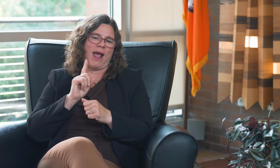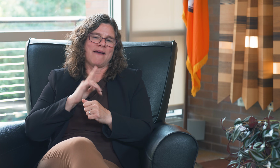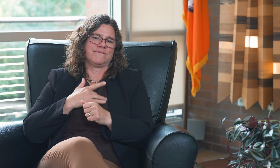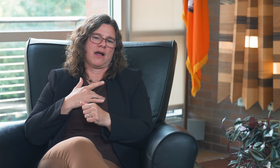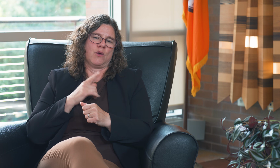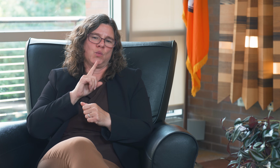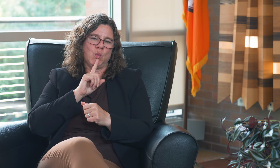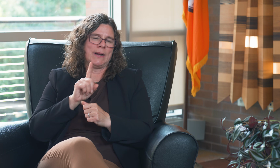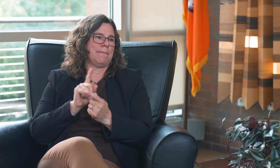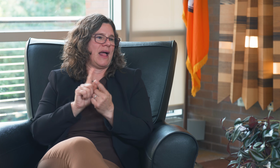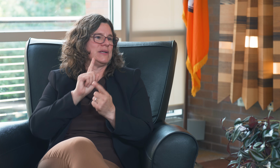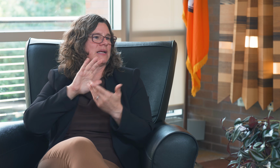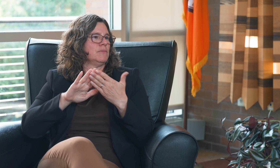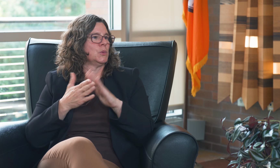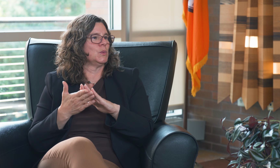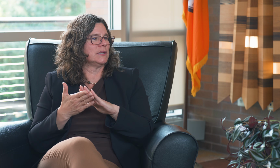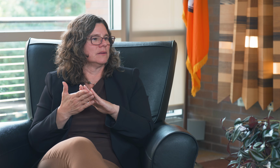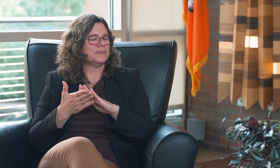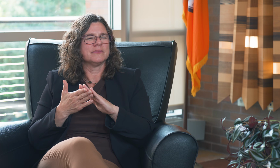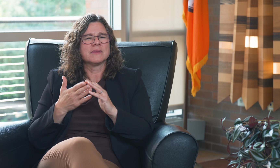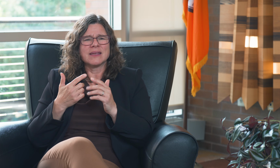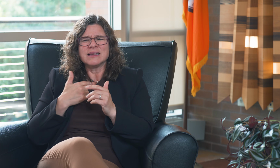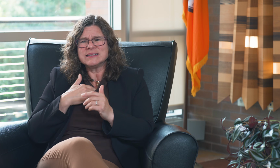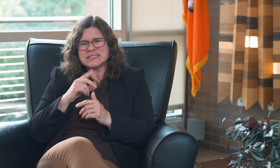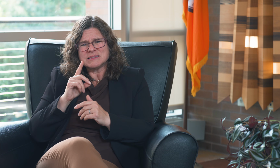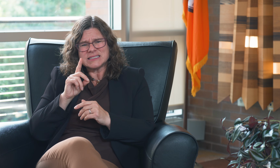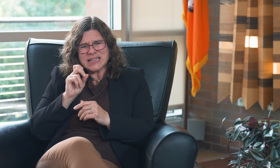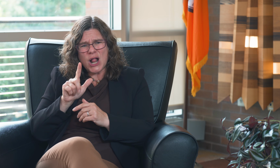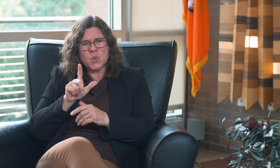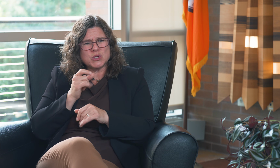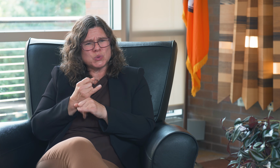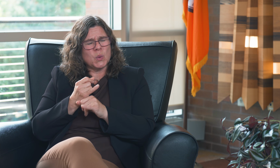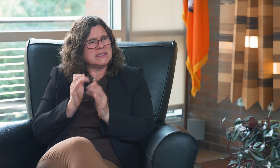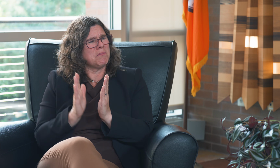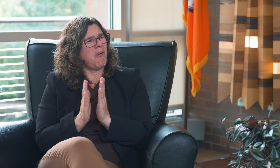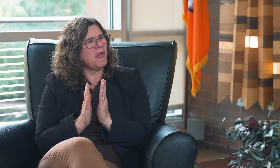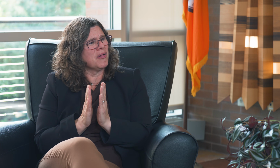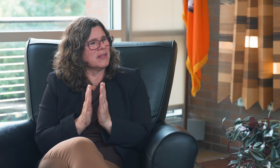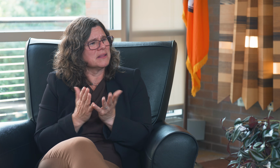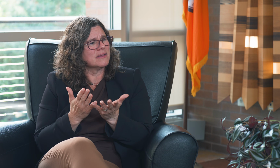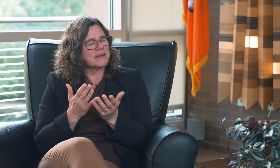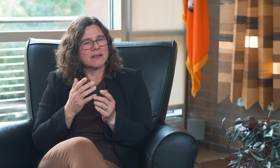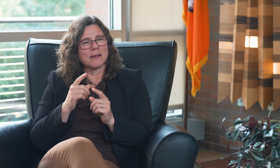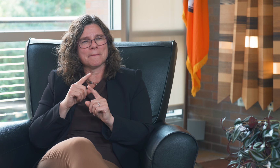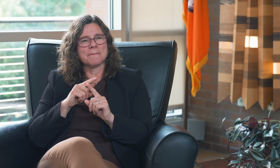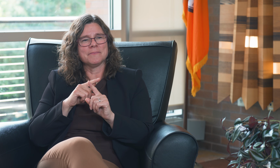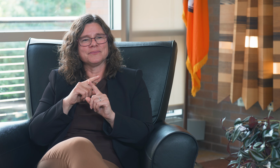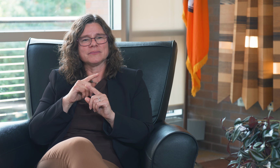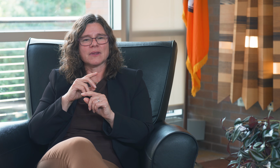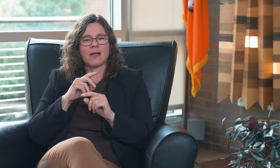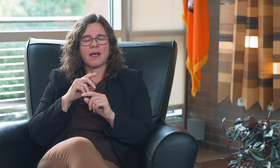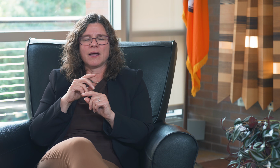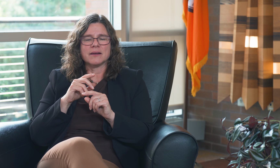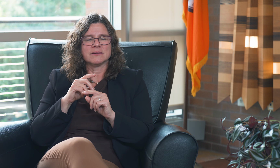That's really where I felt like I truly met the deaf community. I went to the Delaware School for the Deaf, but it's small.